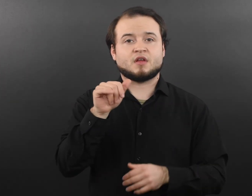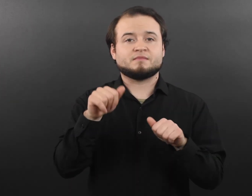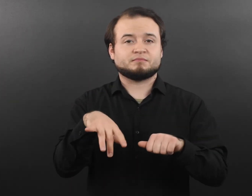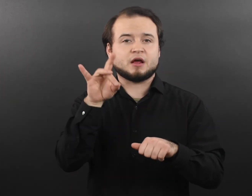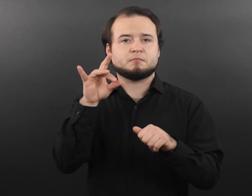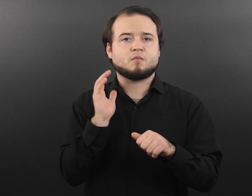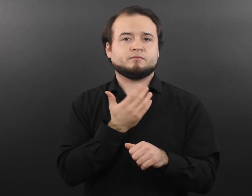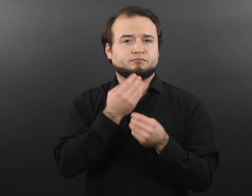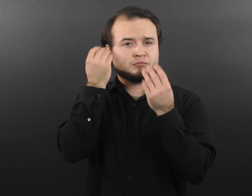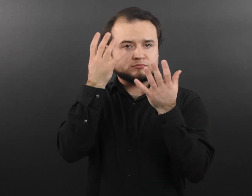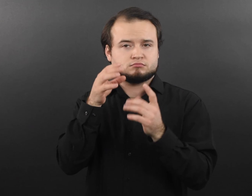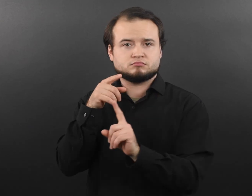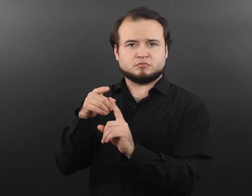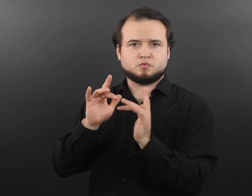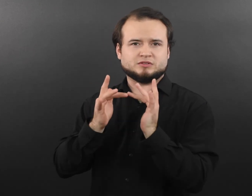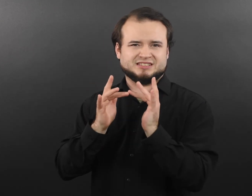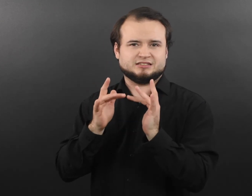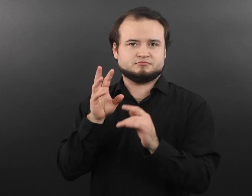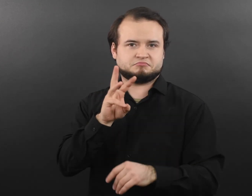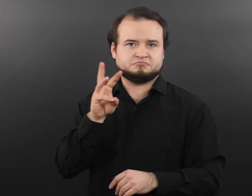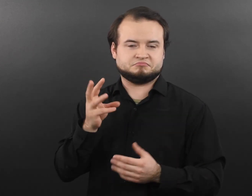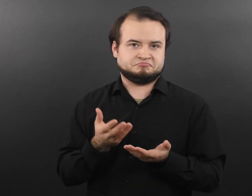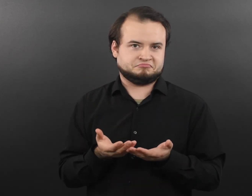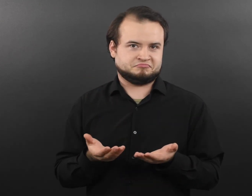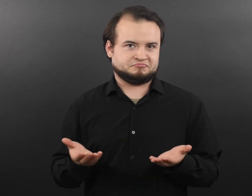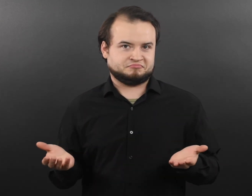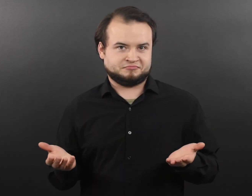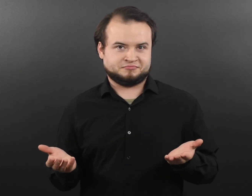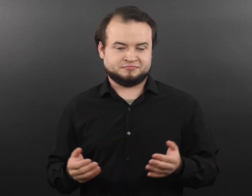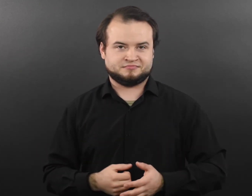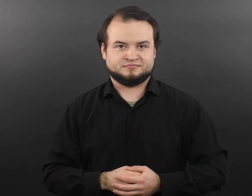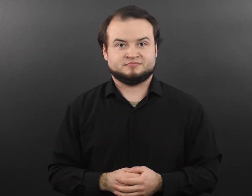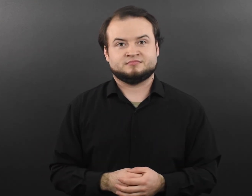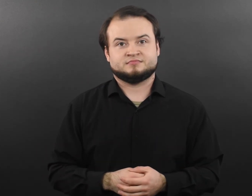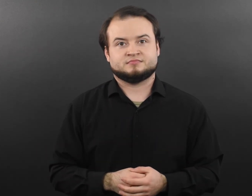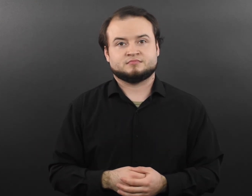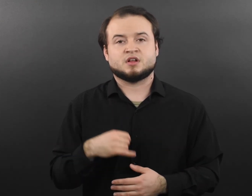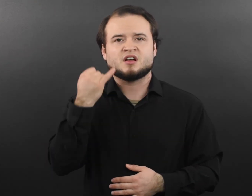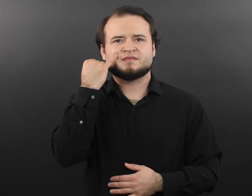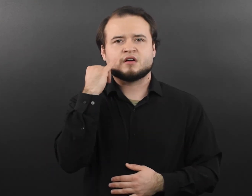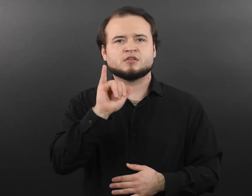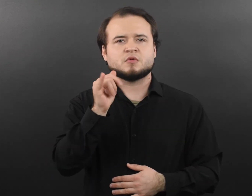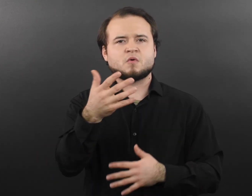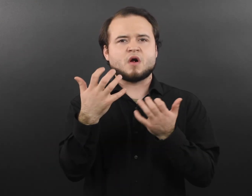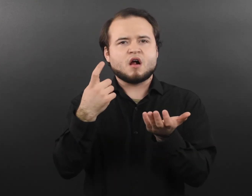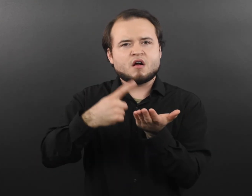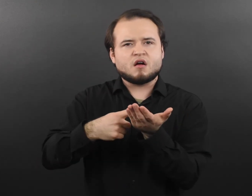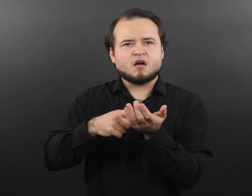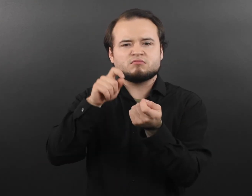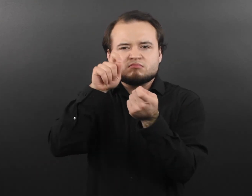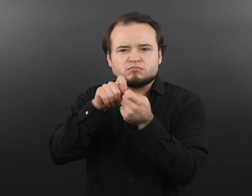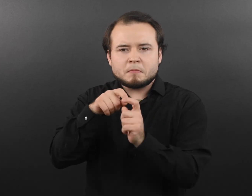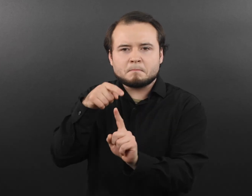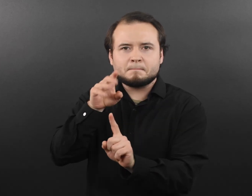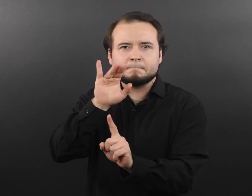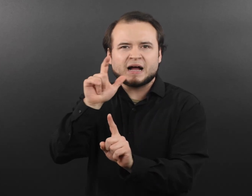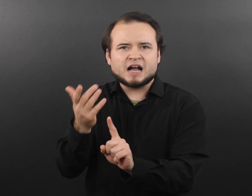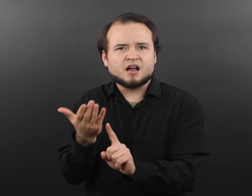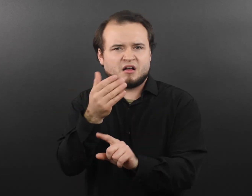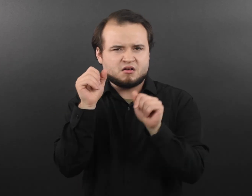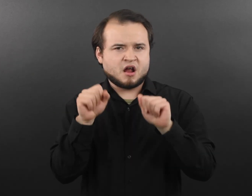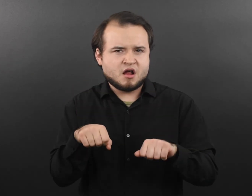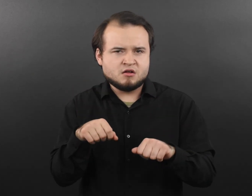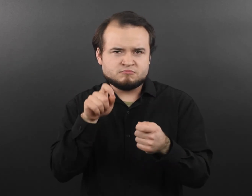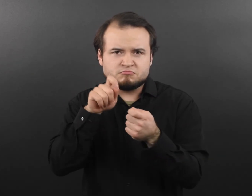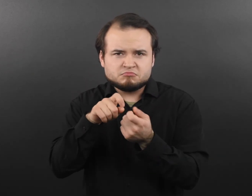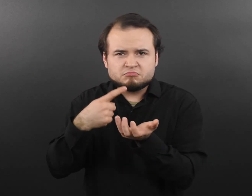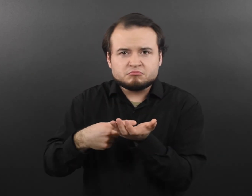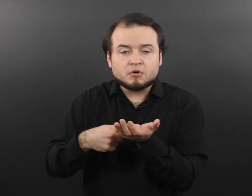Find our information at mn.gov/deaf-commission. If you